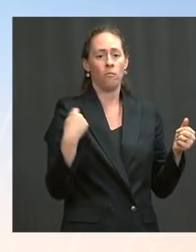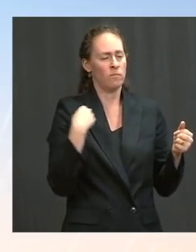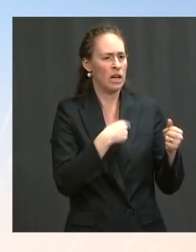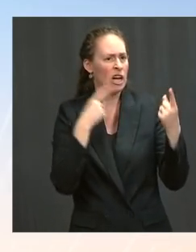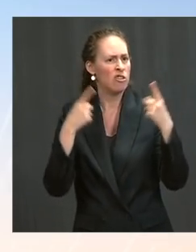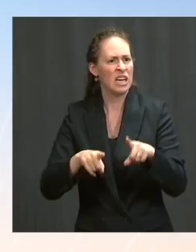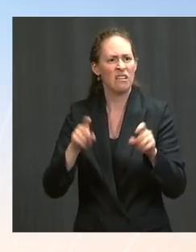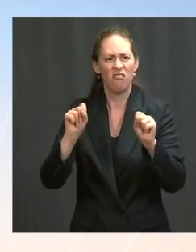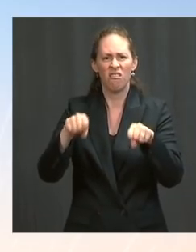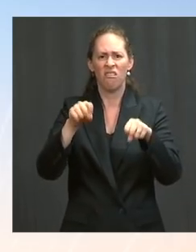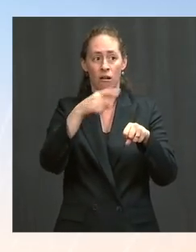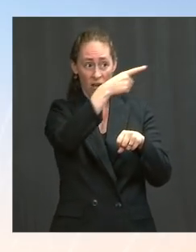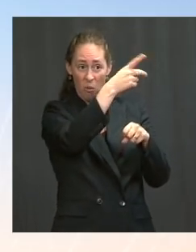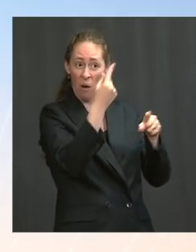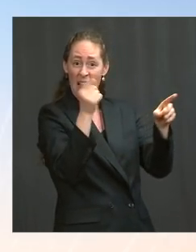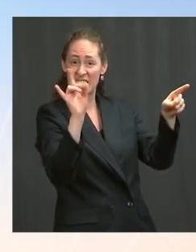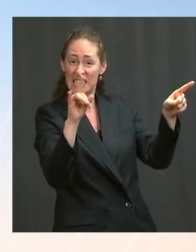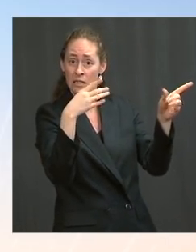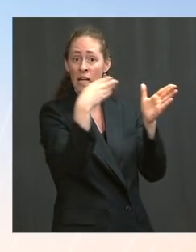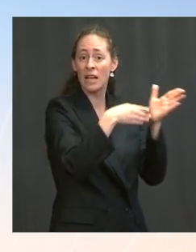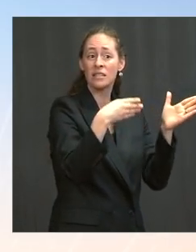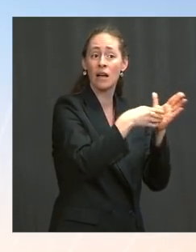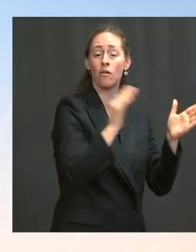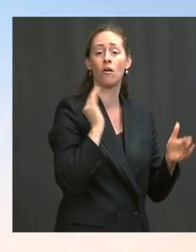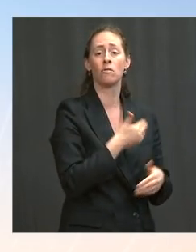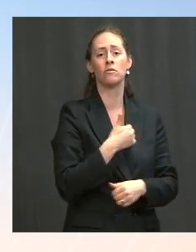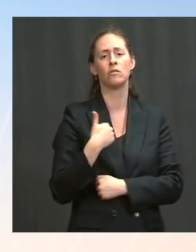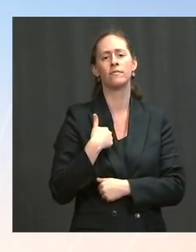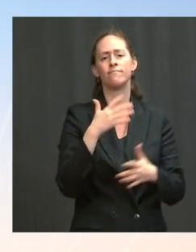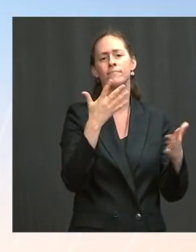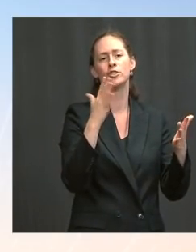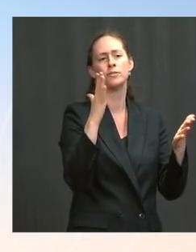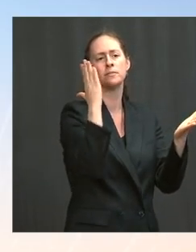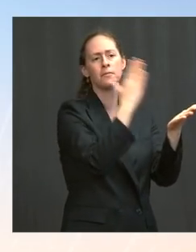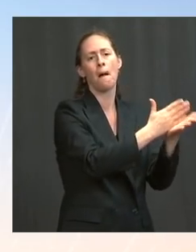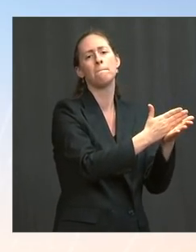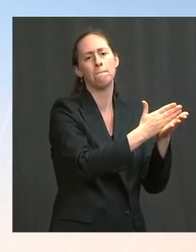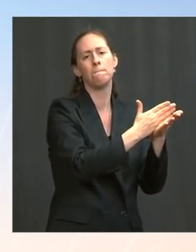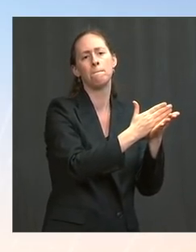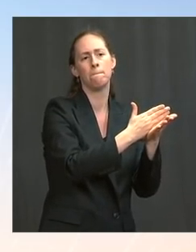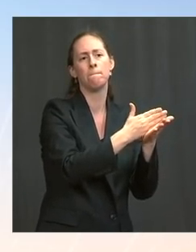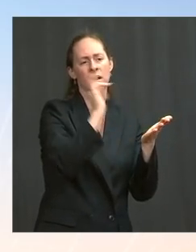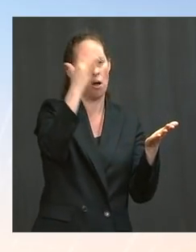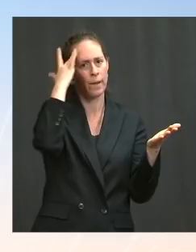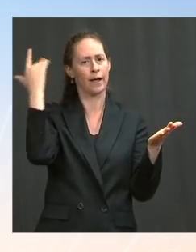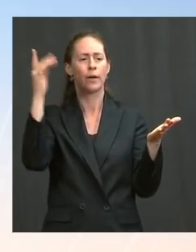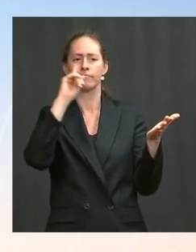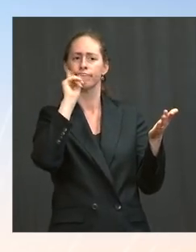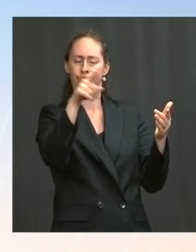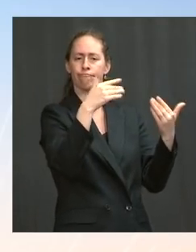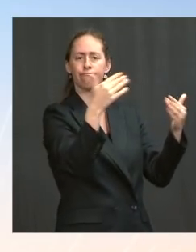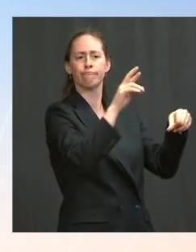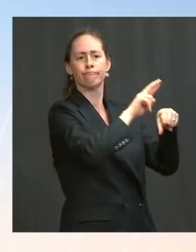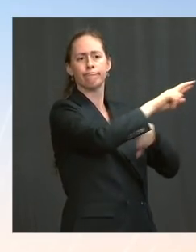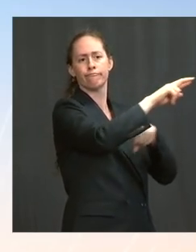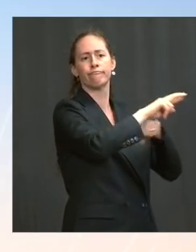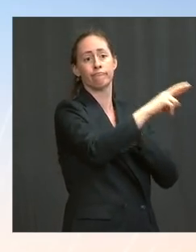and that is why the President ordered the operation last night, in self-defense of our personnel. Go ahead. The Press: And another one. >> Ms. Psaki: Oh, go ahead. The Press: Yeah, sorry, I just wanted to ask about